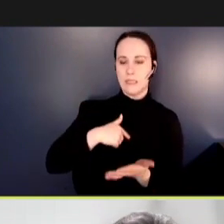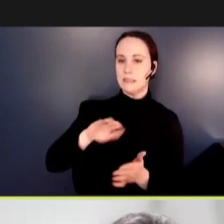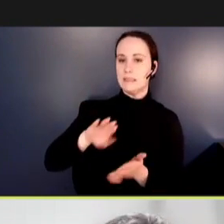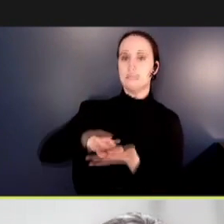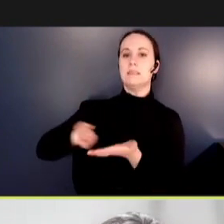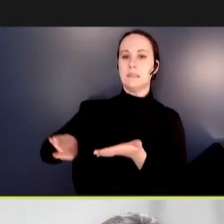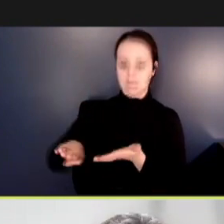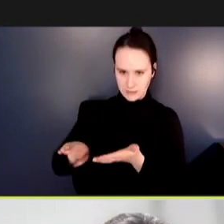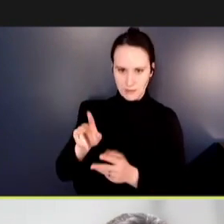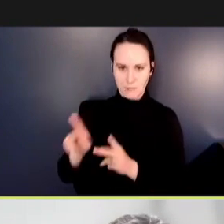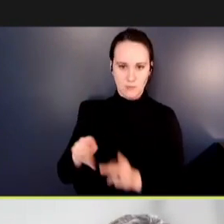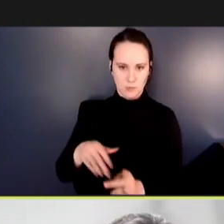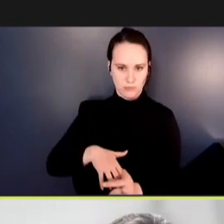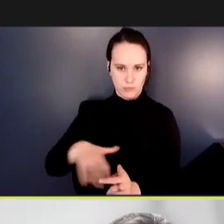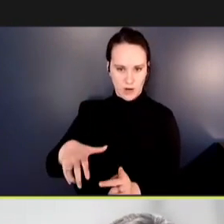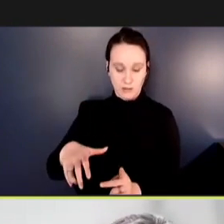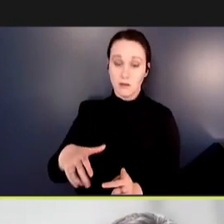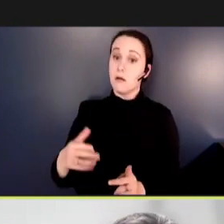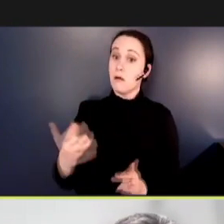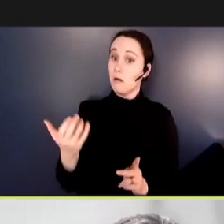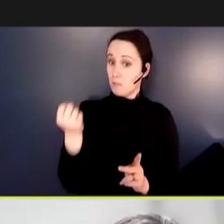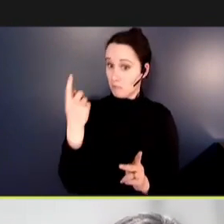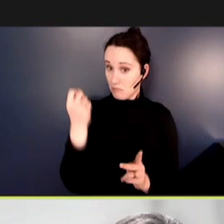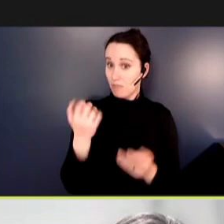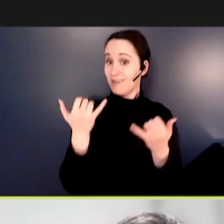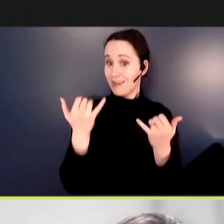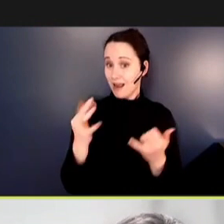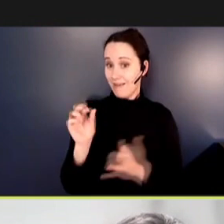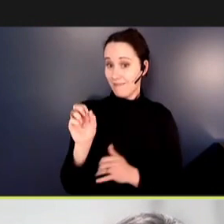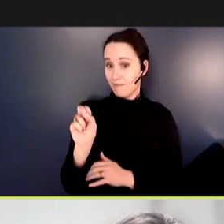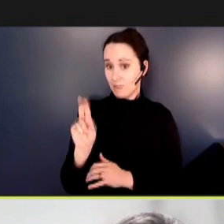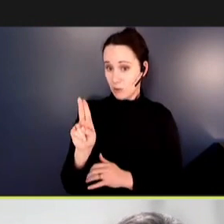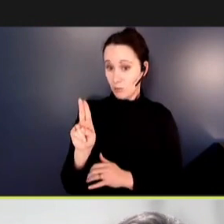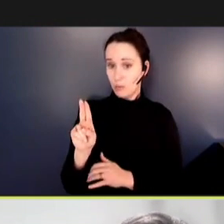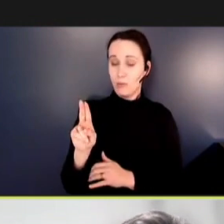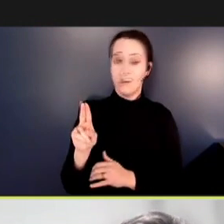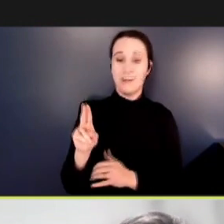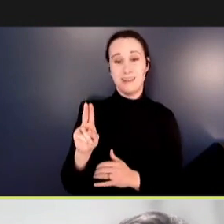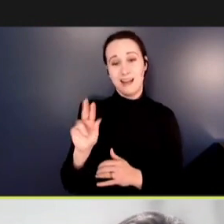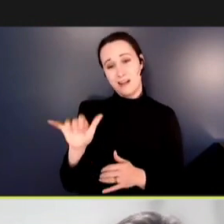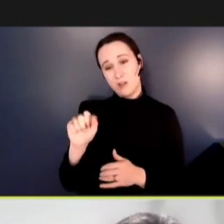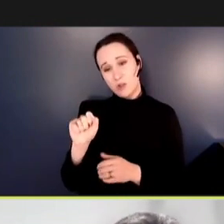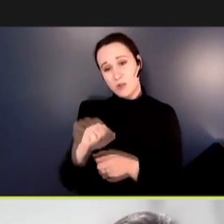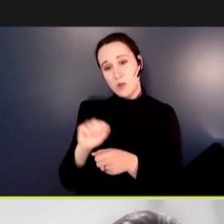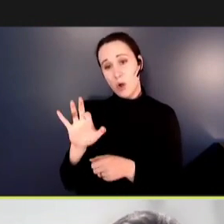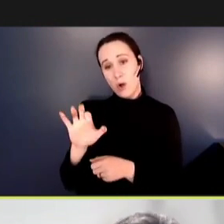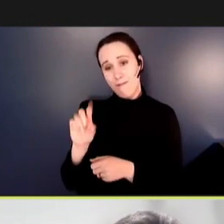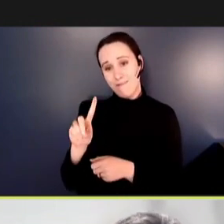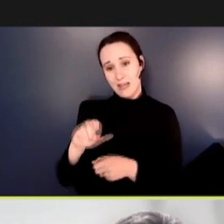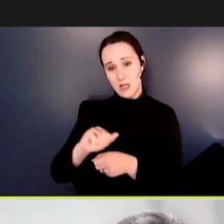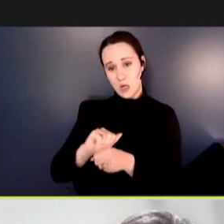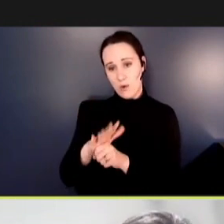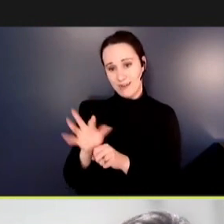but certainly after especially the influenza 2009 pandemic, the realization that the benefit of